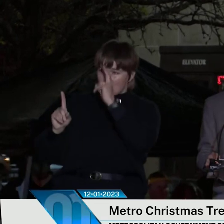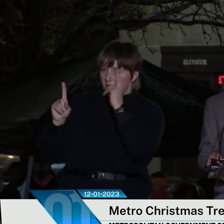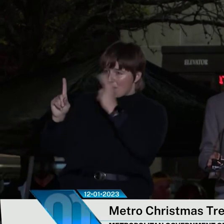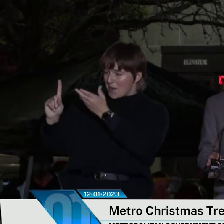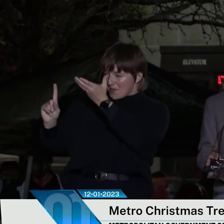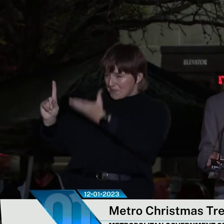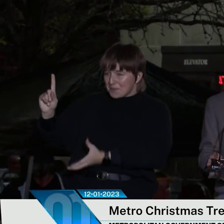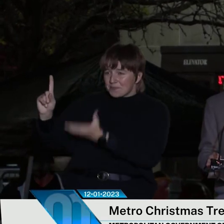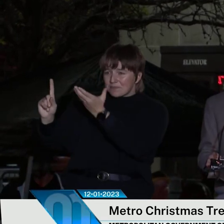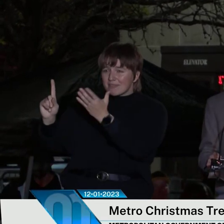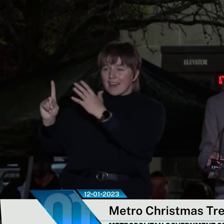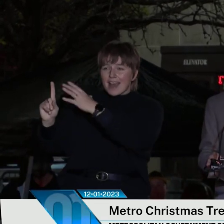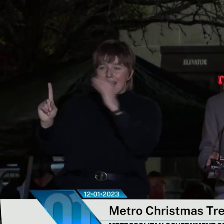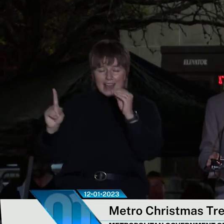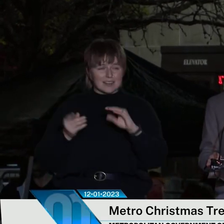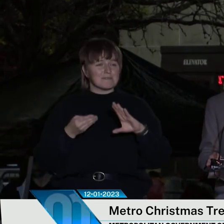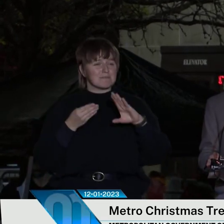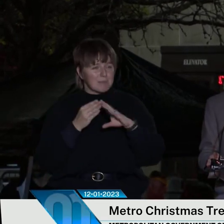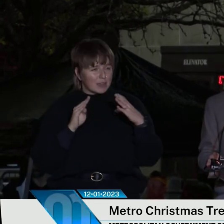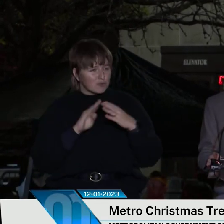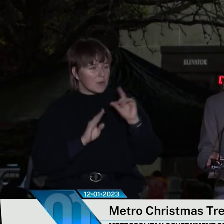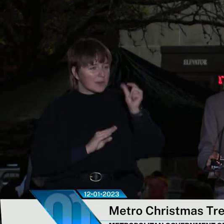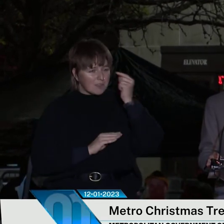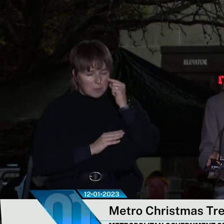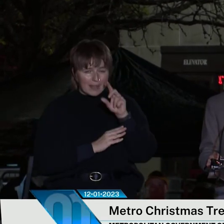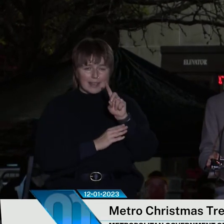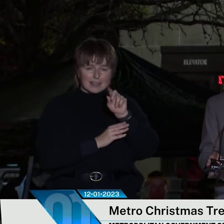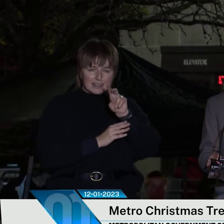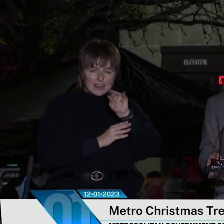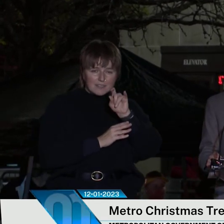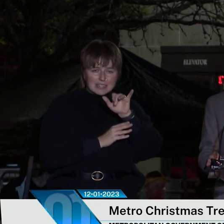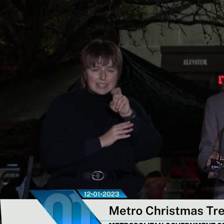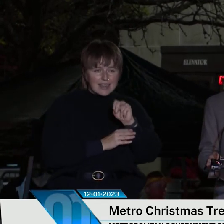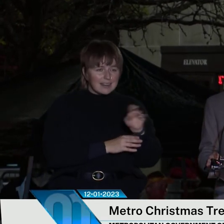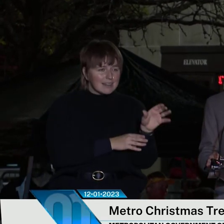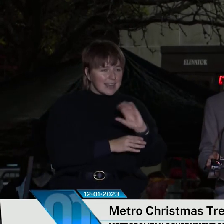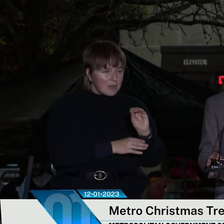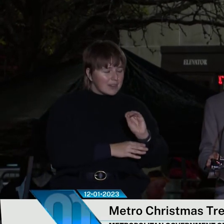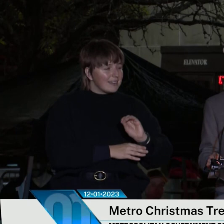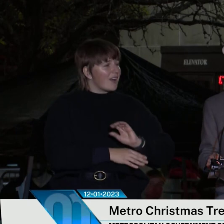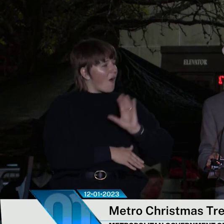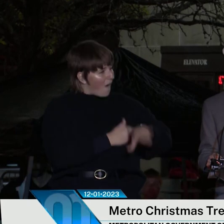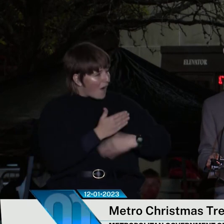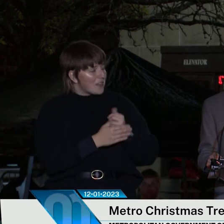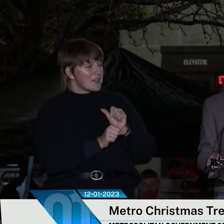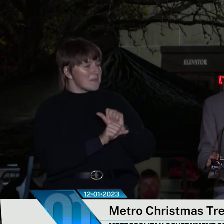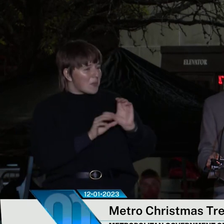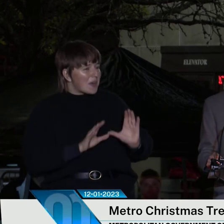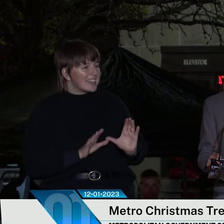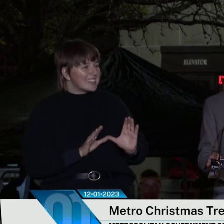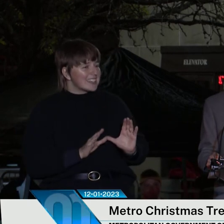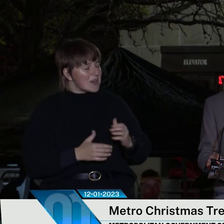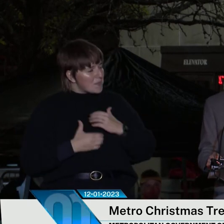IN THAT. NOW, IN HIS HONOR AND ON BEHALF OF THE METROPOLITAN GOVERNMENT OF NASHVILLE AND